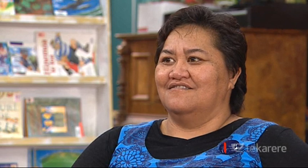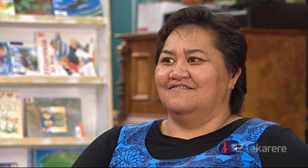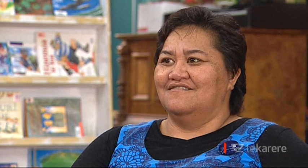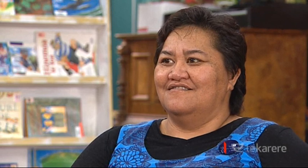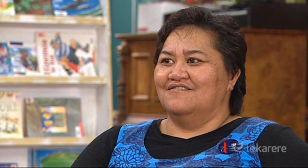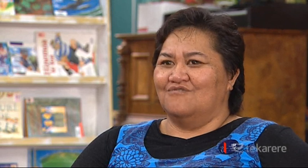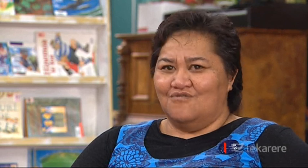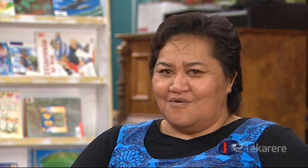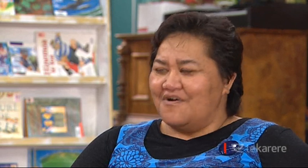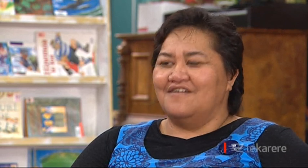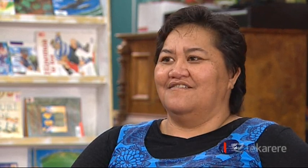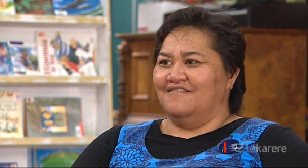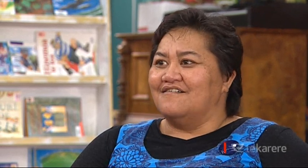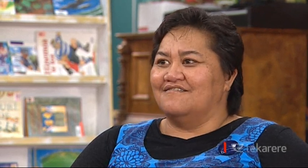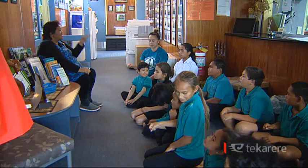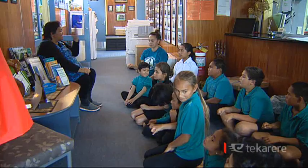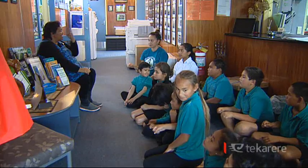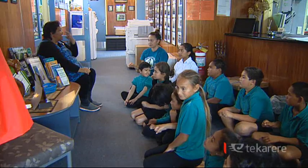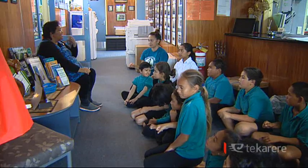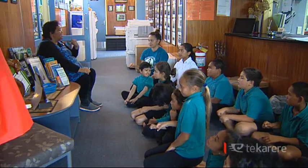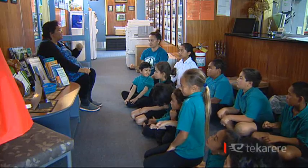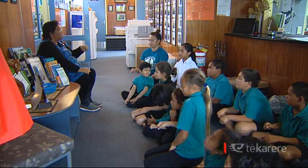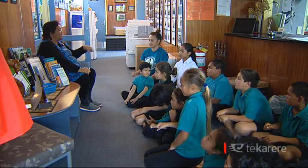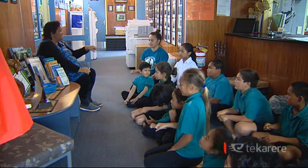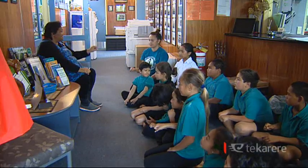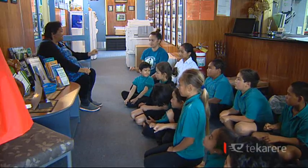they will be all the stronger for it.